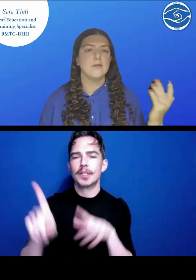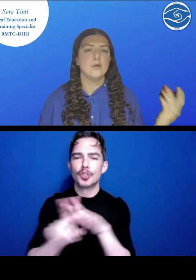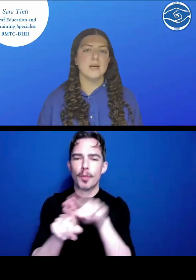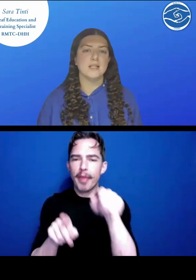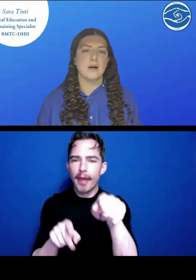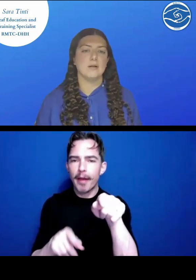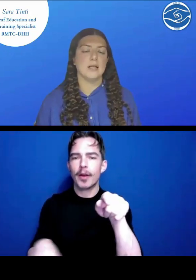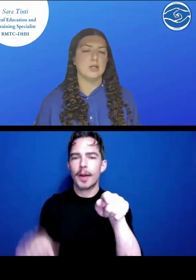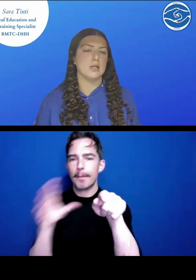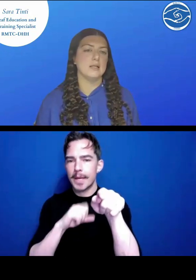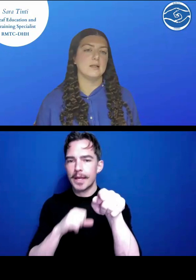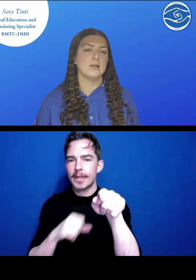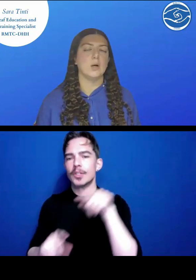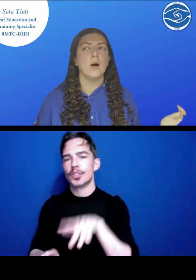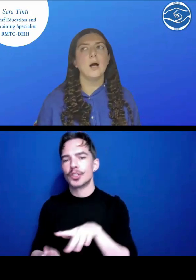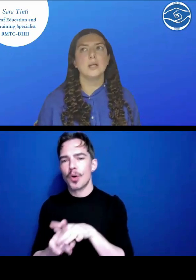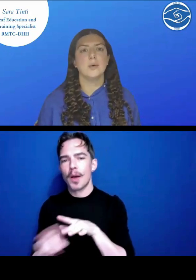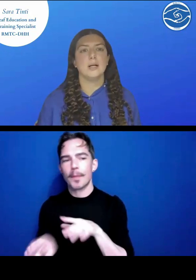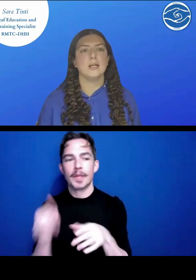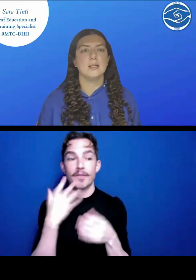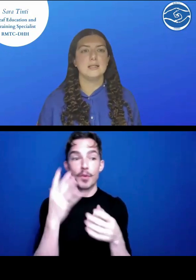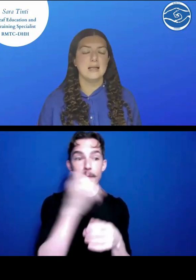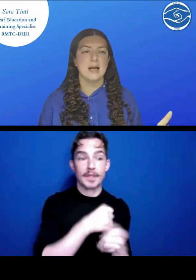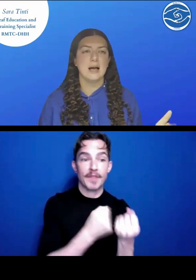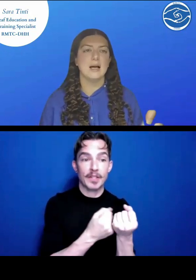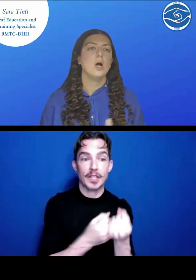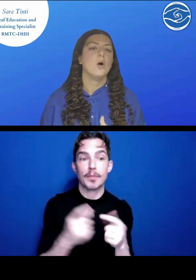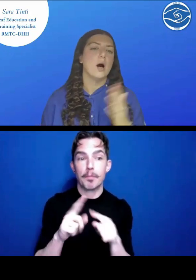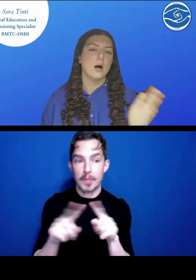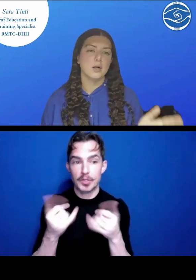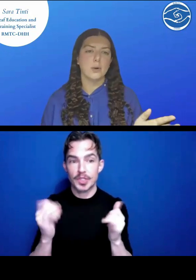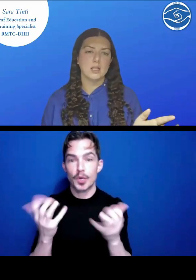Even if you miss foundations and you're like, "Wow, I really wanted to attend that." We are